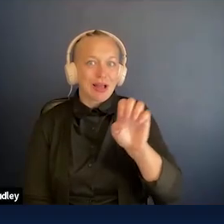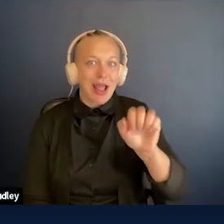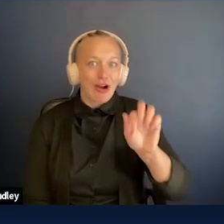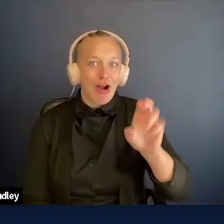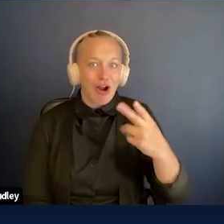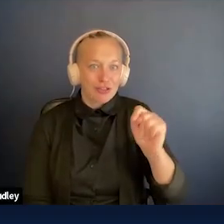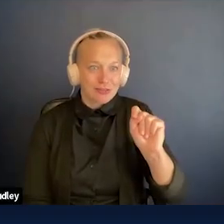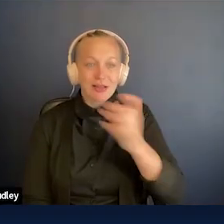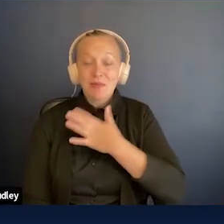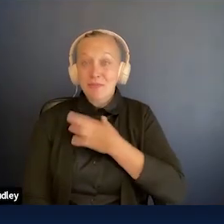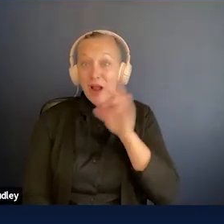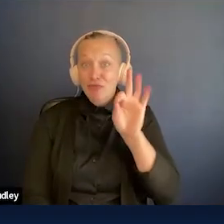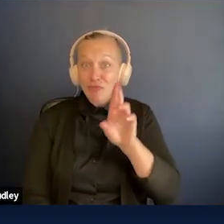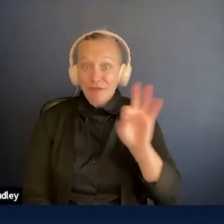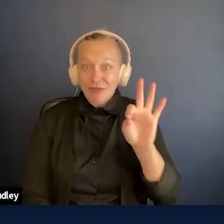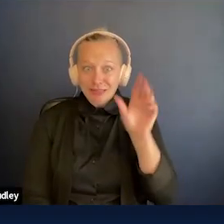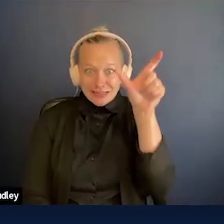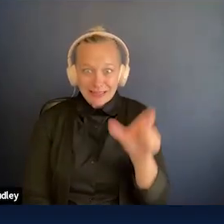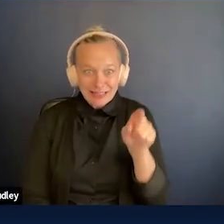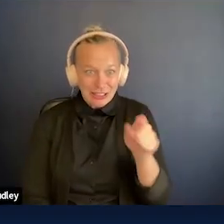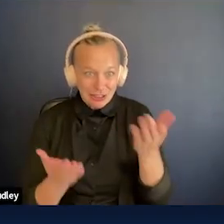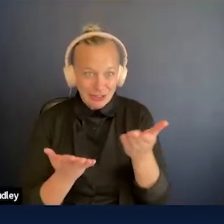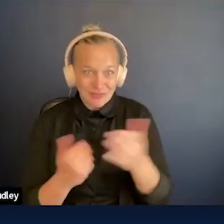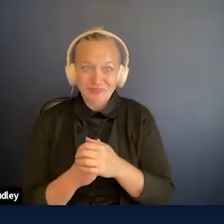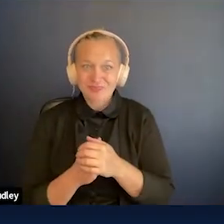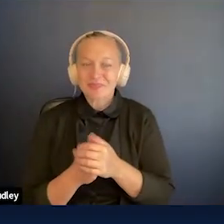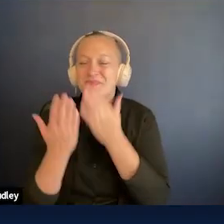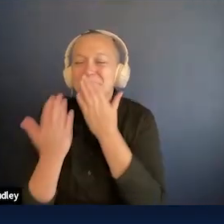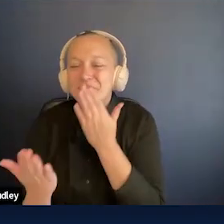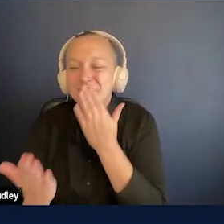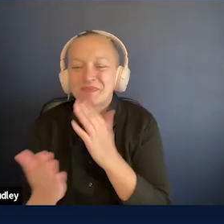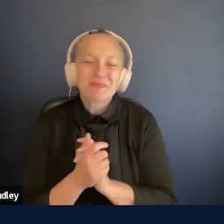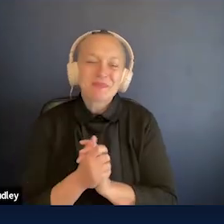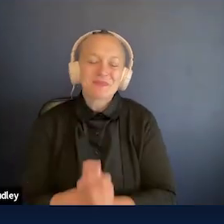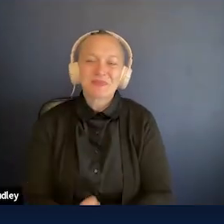Um, here are my references. And… alright, thank you.